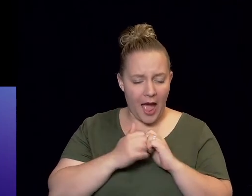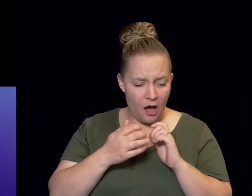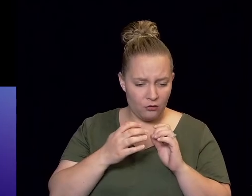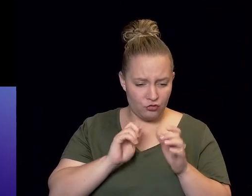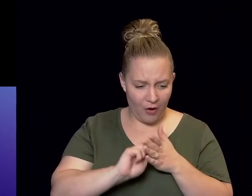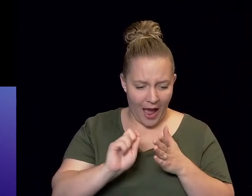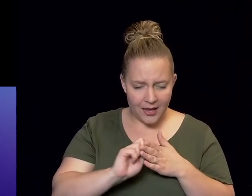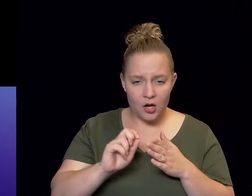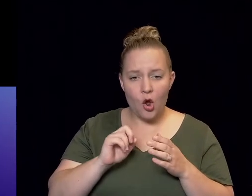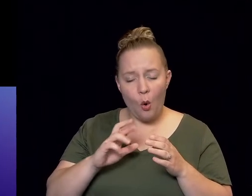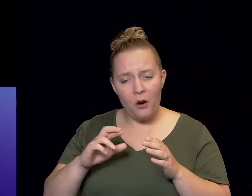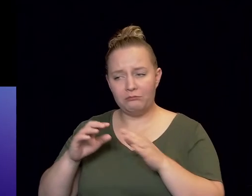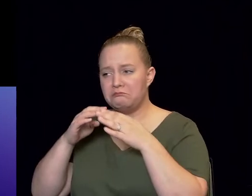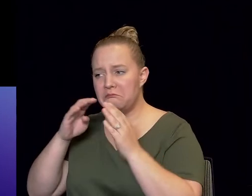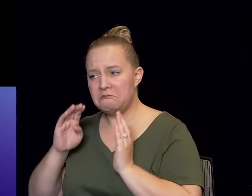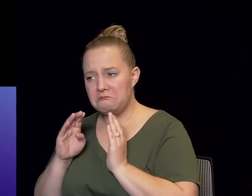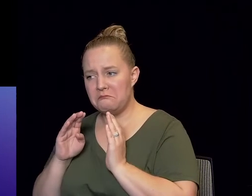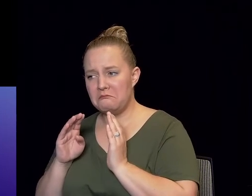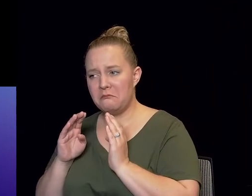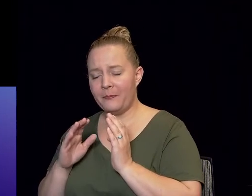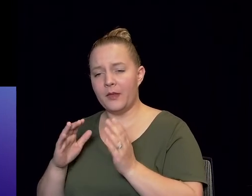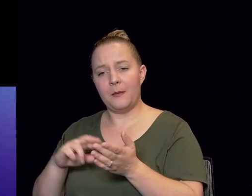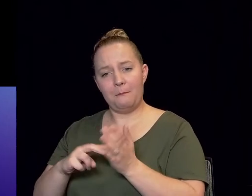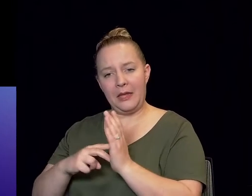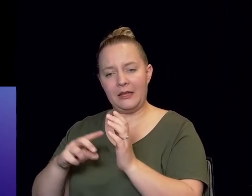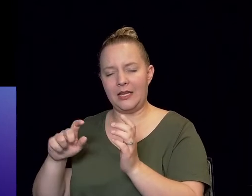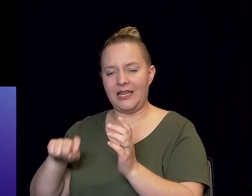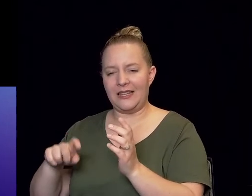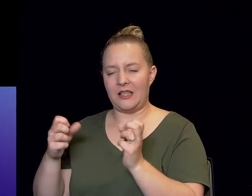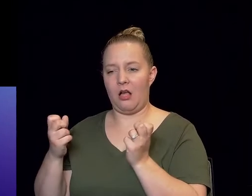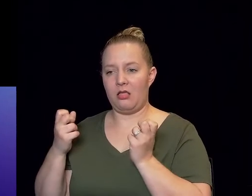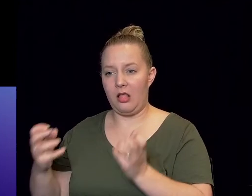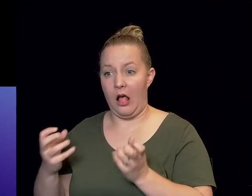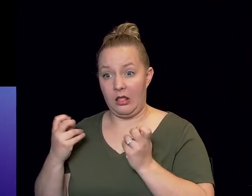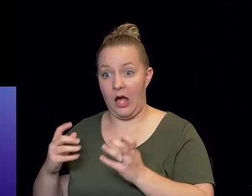or a frowny face meaning I need lots and lots and lots of practice. So, make sure that you have